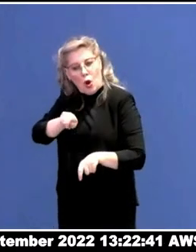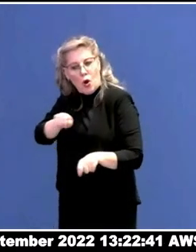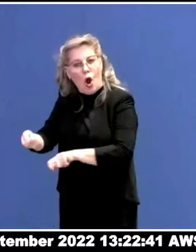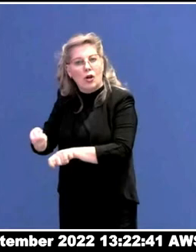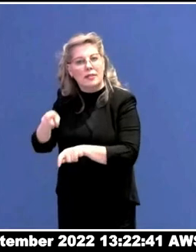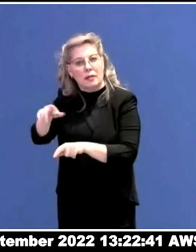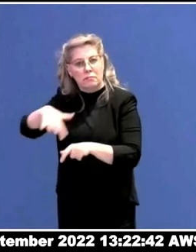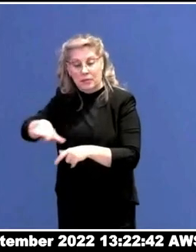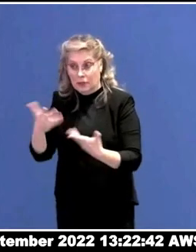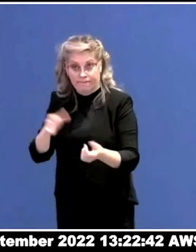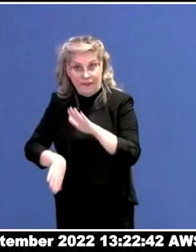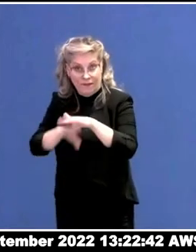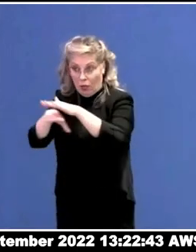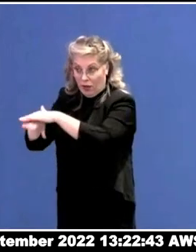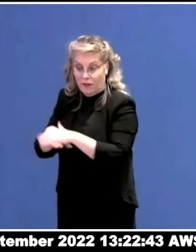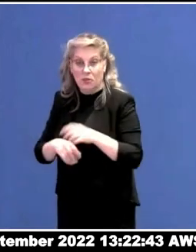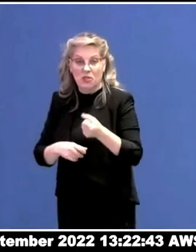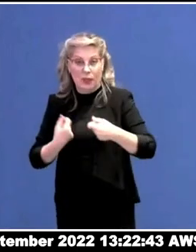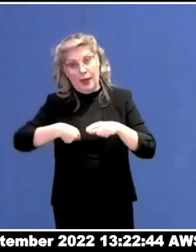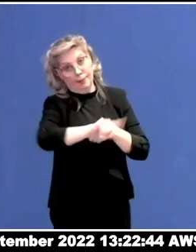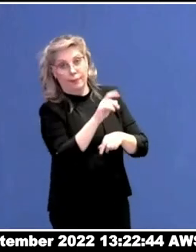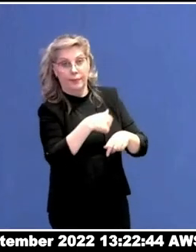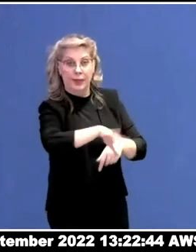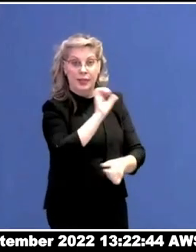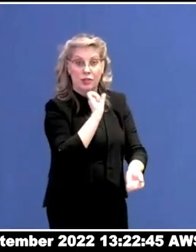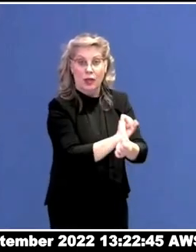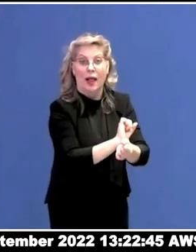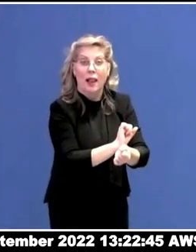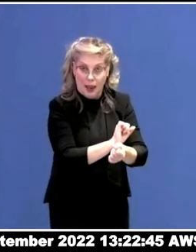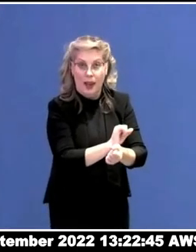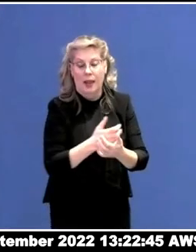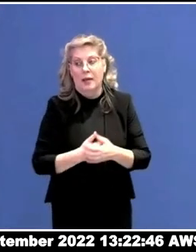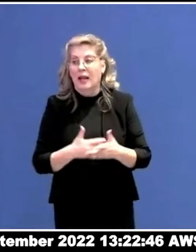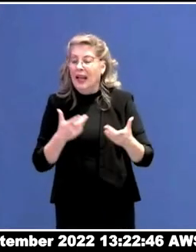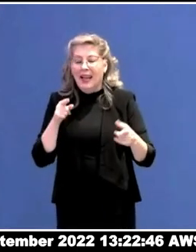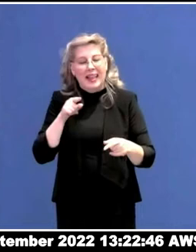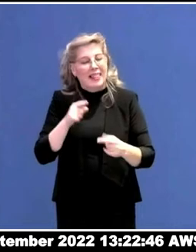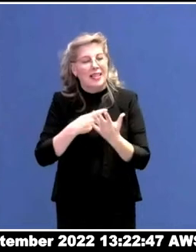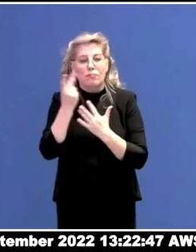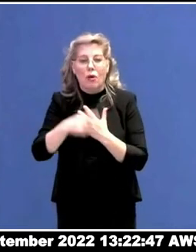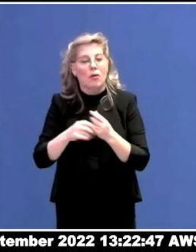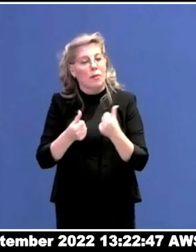So, it was very much targeted. However, when the new government got elected, it was defunded and it finished.